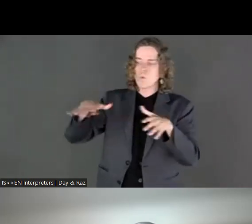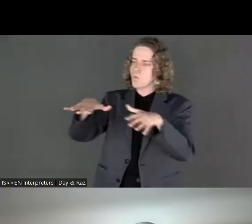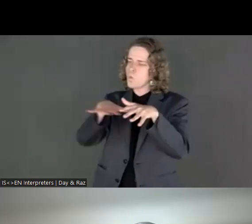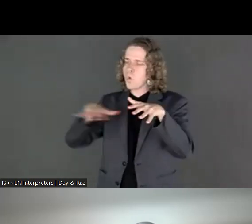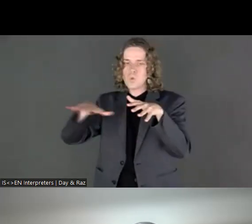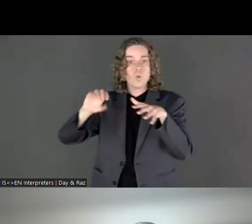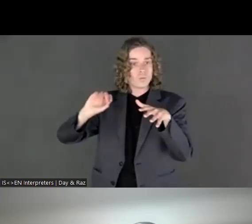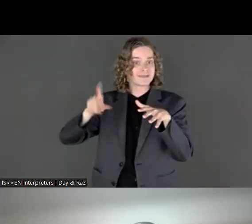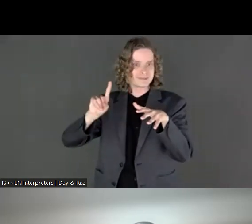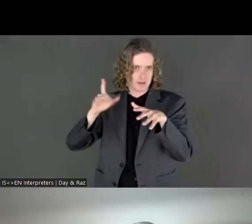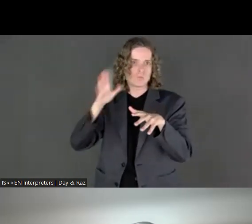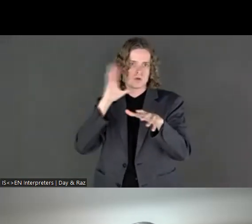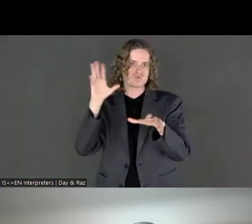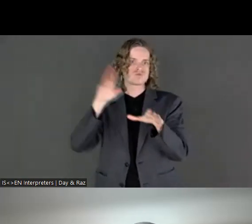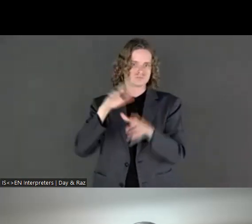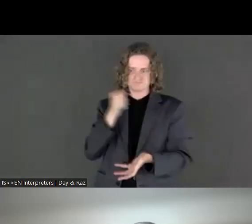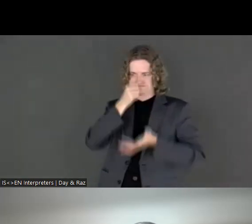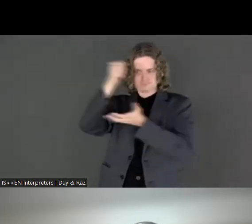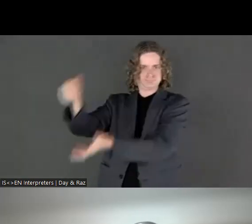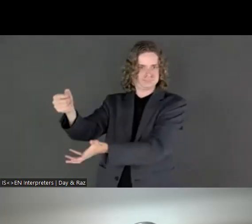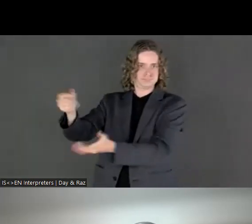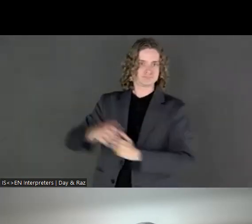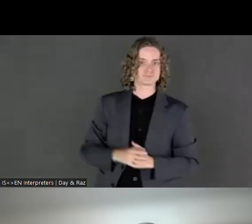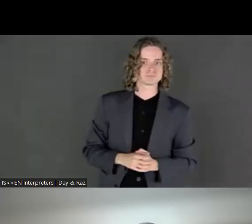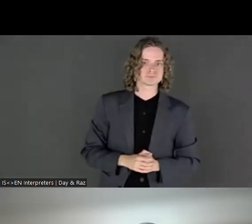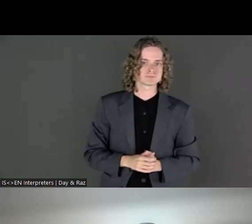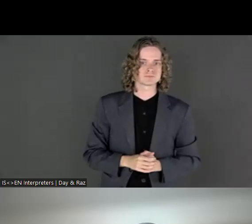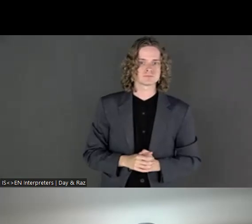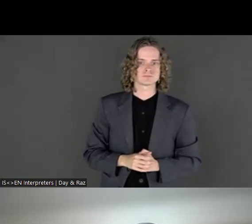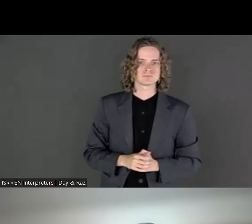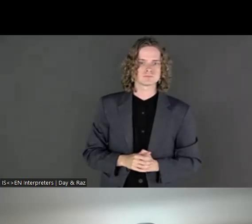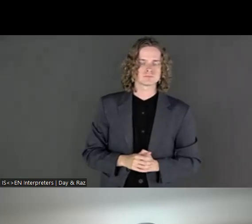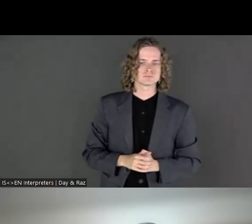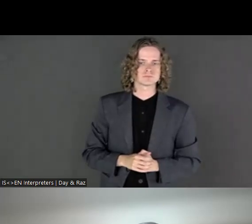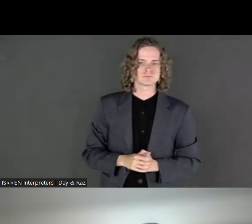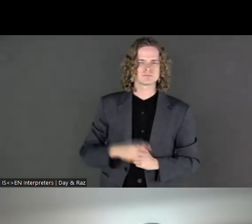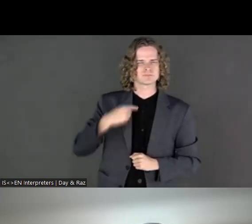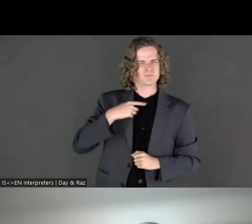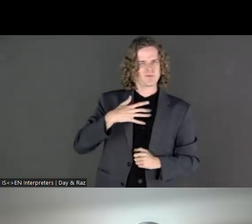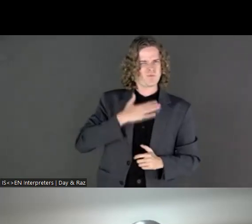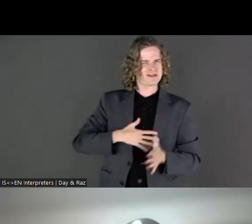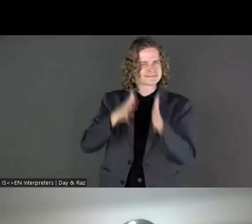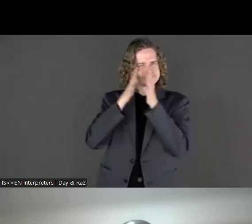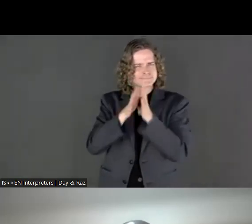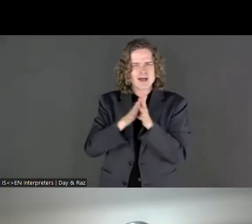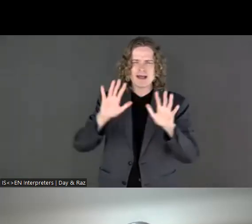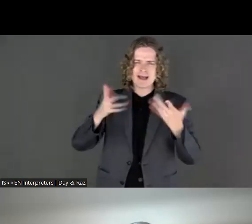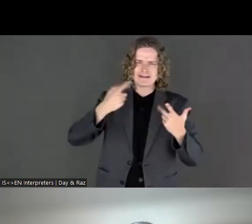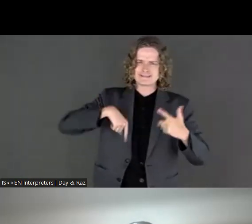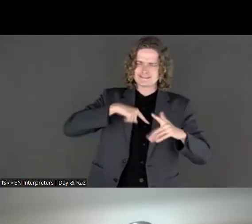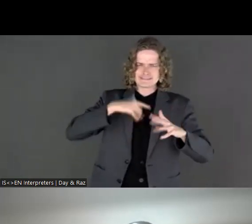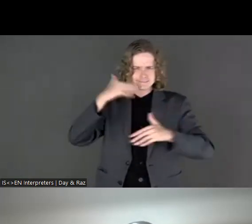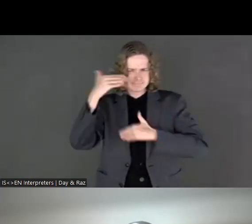ISC have has developed. And I want to kind of focus on the guidance note on participation of